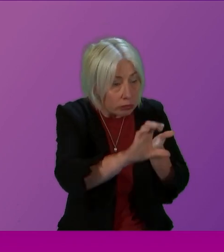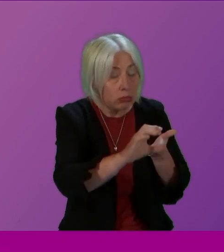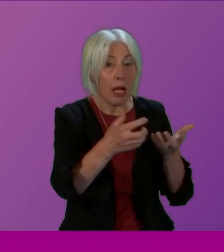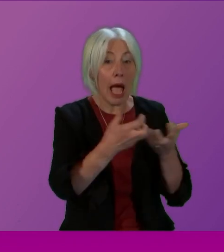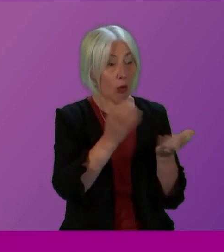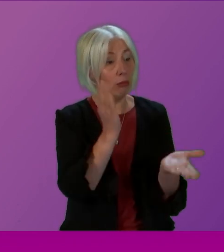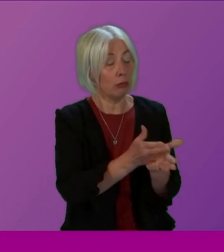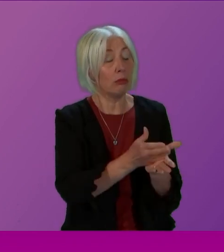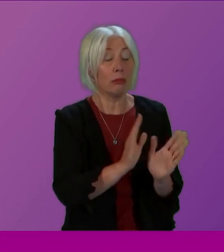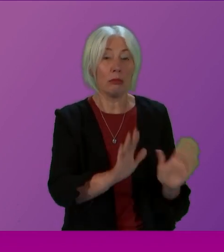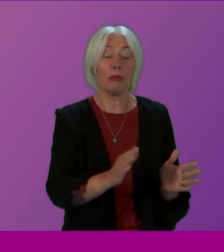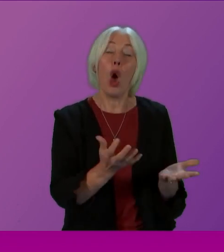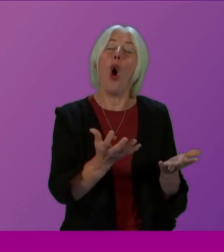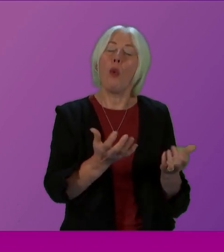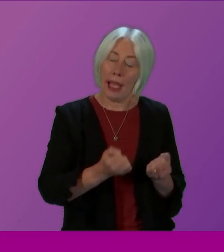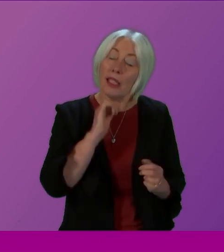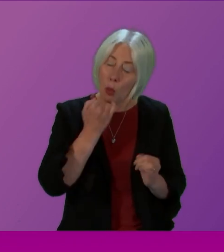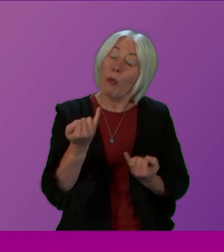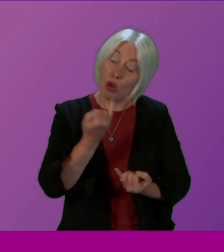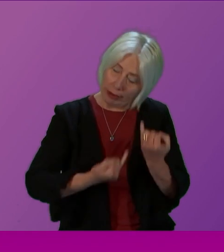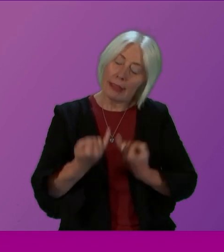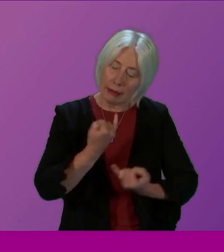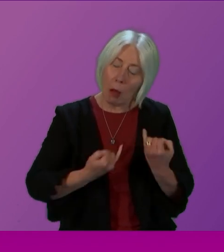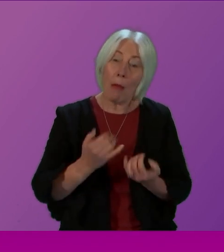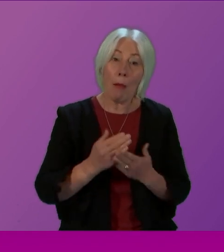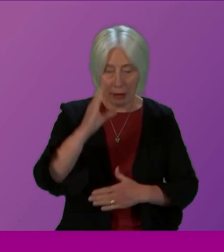We accept the criticism and can assure the Parliament that, at the Deputy First Minister’s